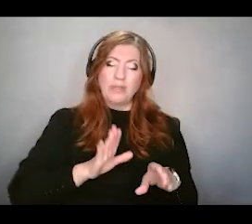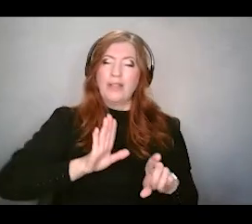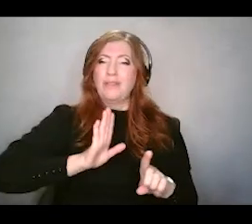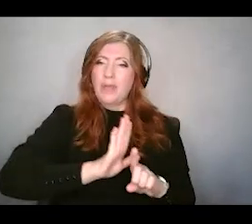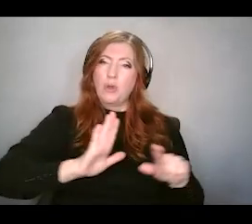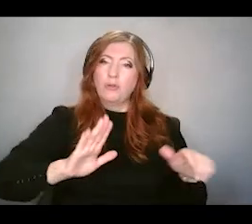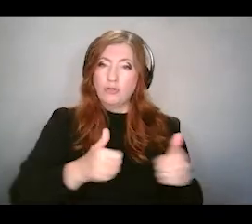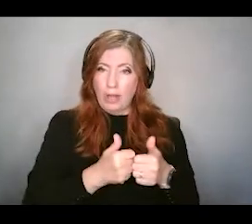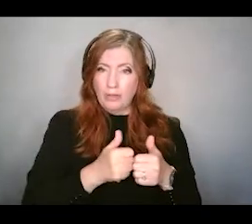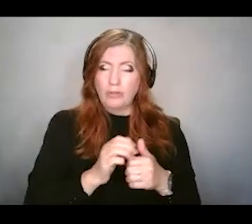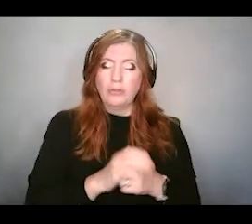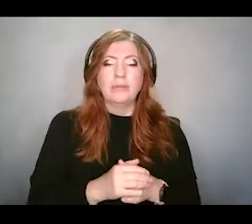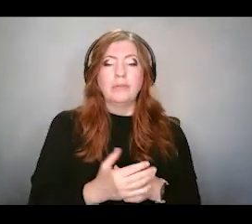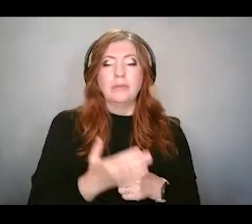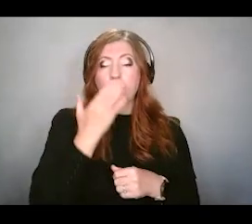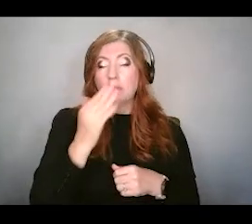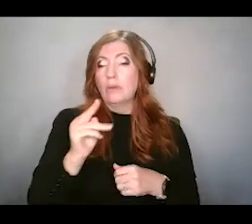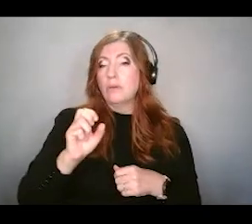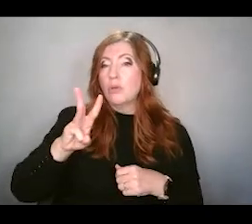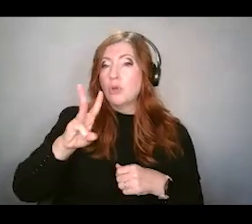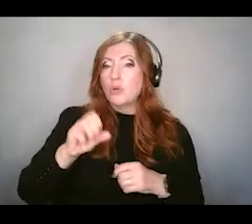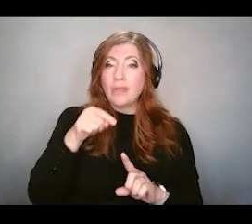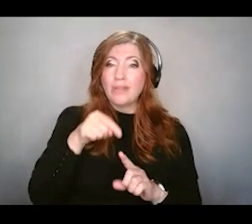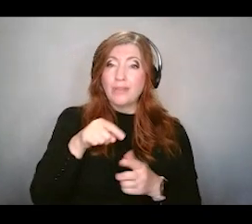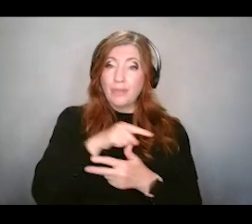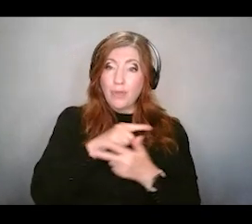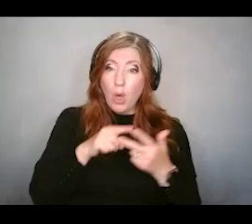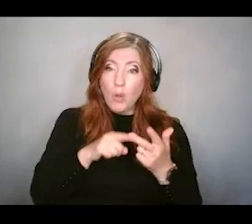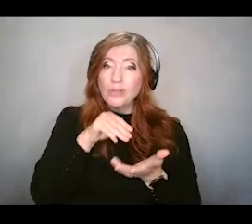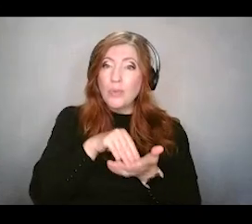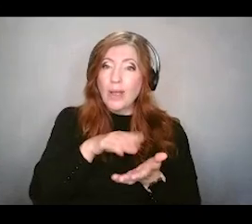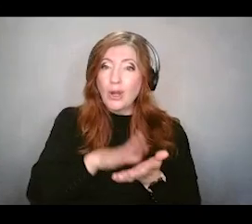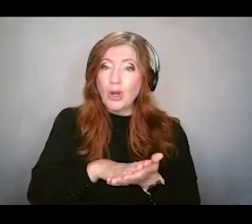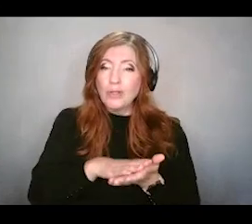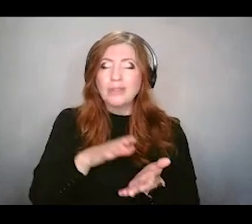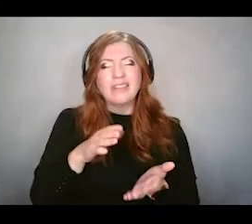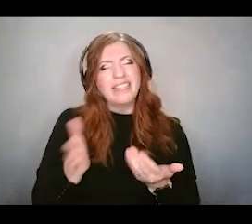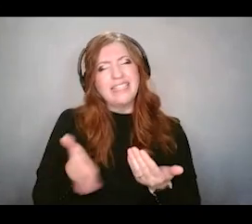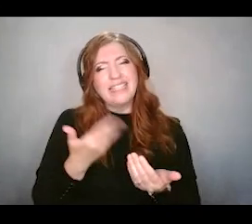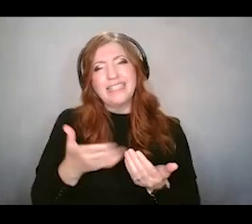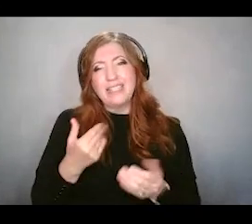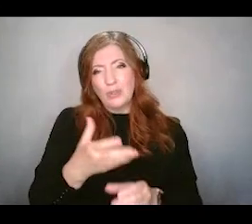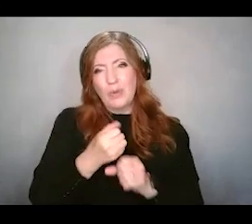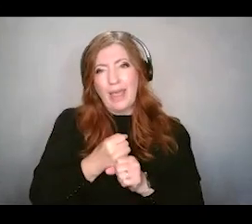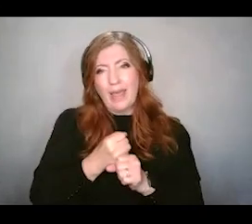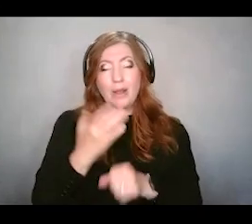The good news is these records are often easy to get because schools and families usually